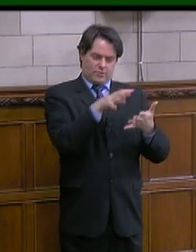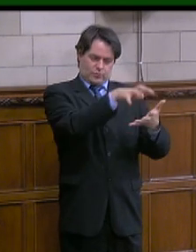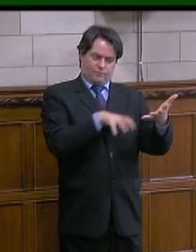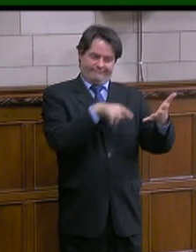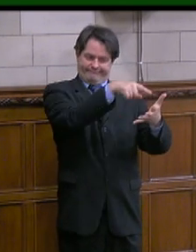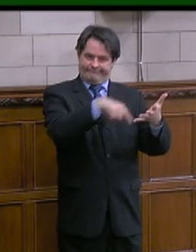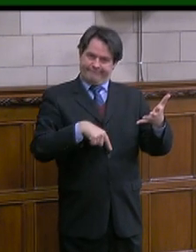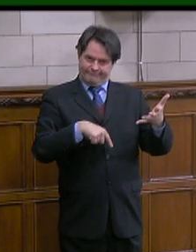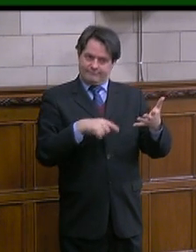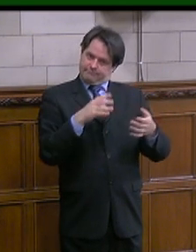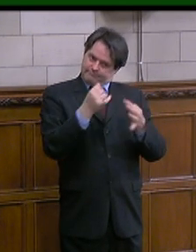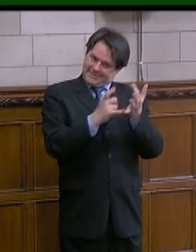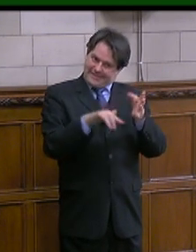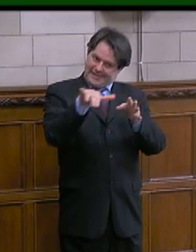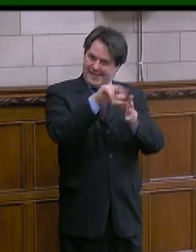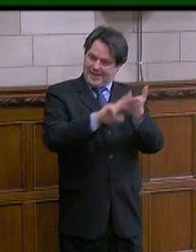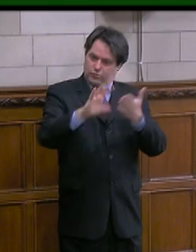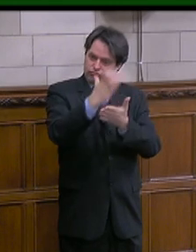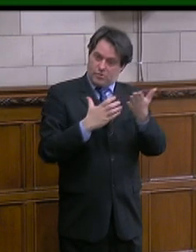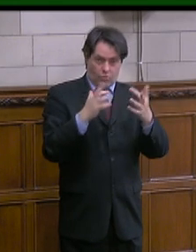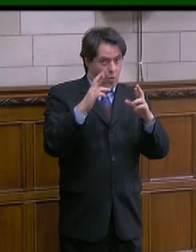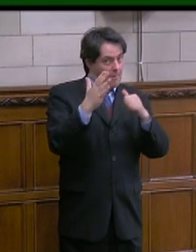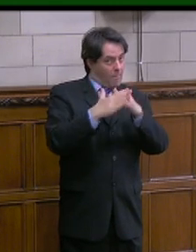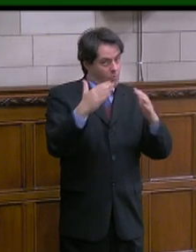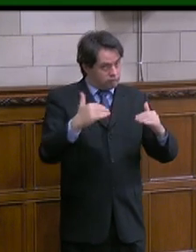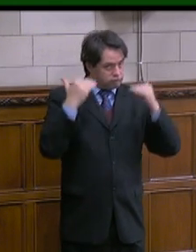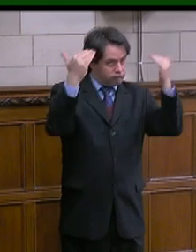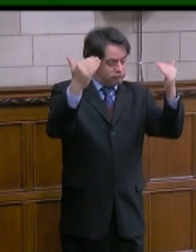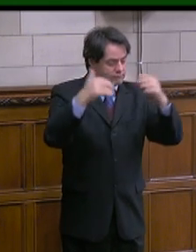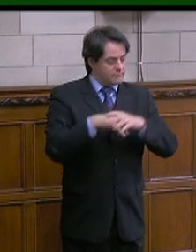to include BSL in the national curriculum. I am sure other hon.